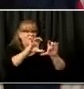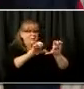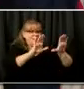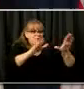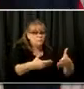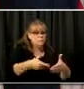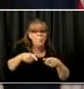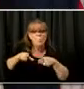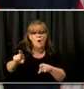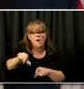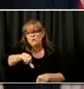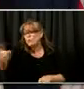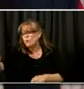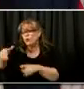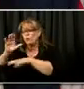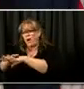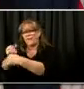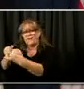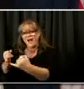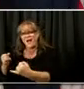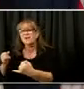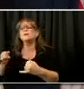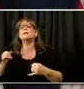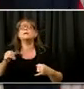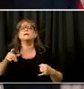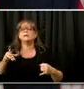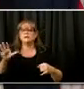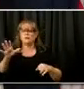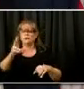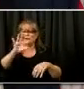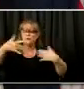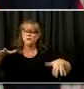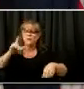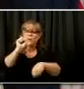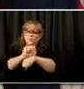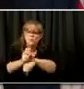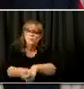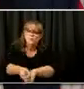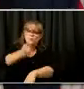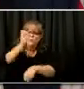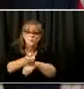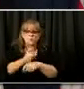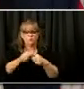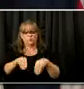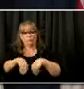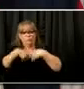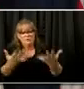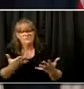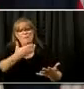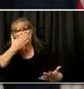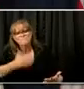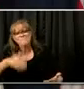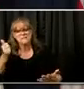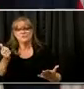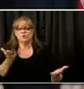quality learning experiences i'm grateful for all of the teachers who are exploring all different